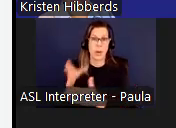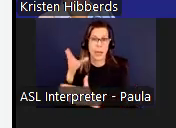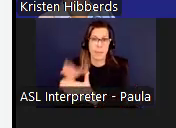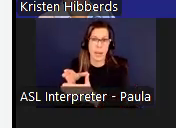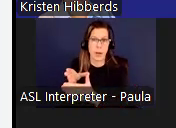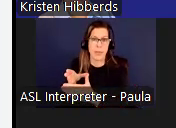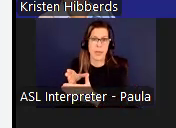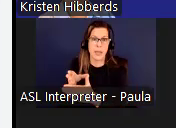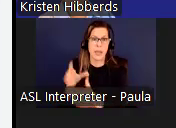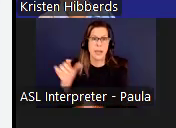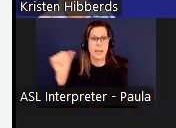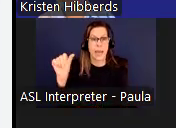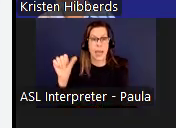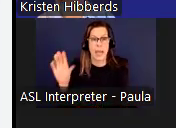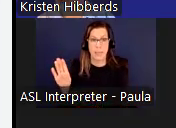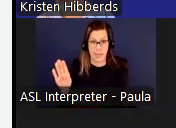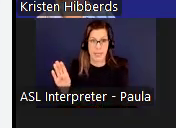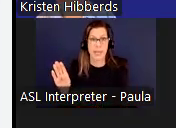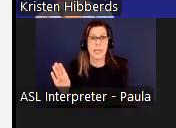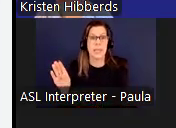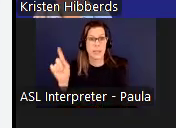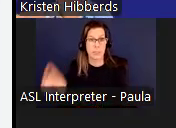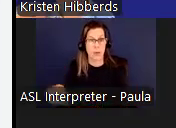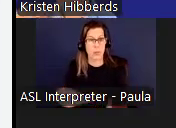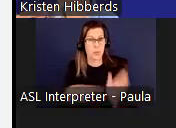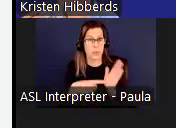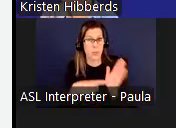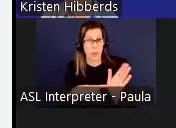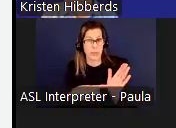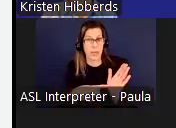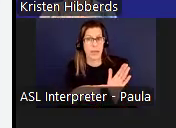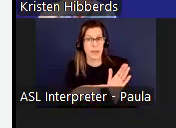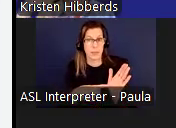A& B is supposed to represent assistance in